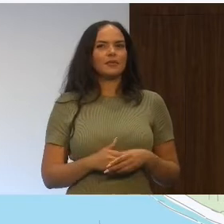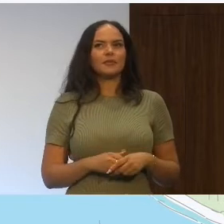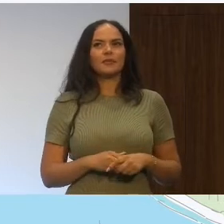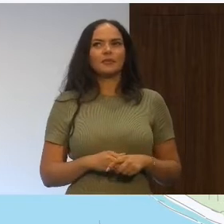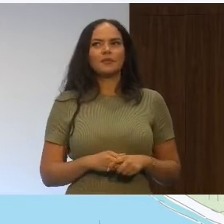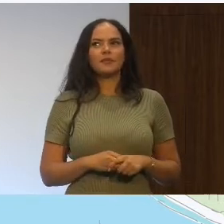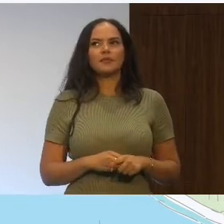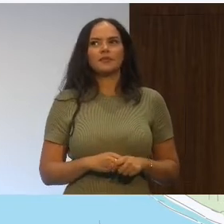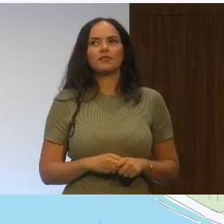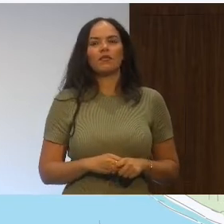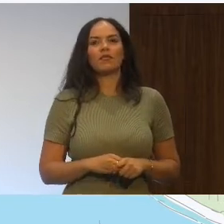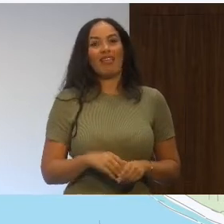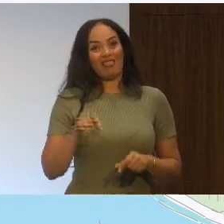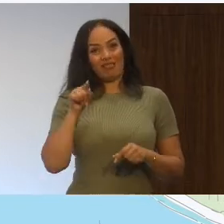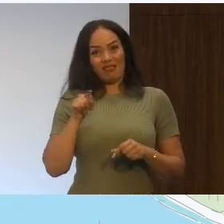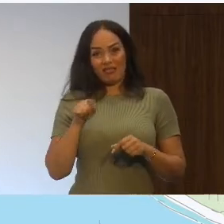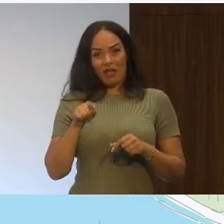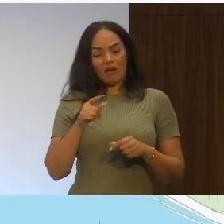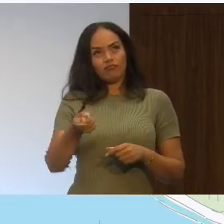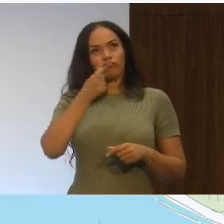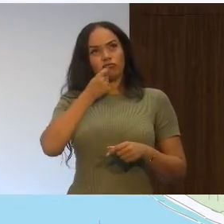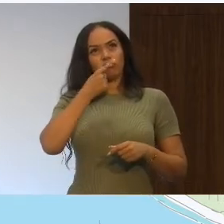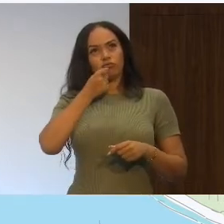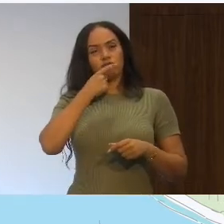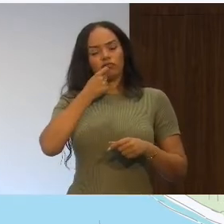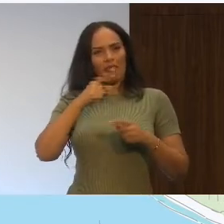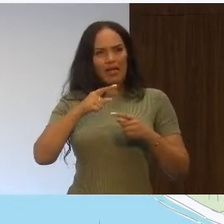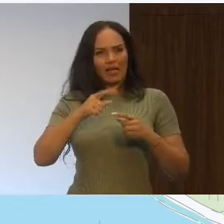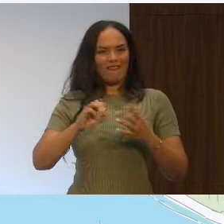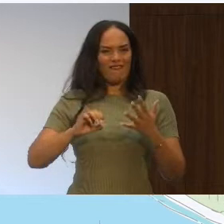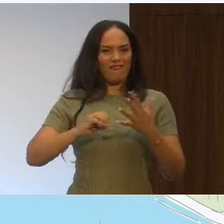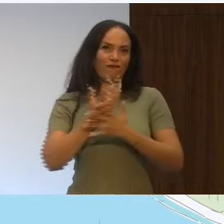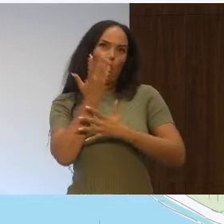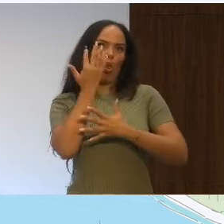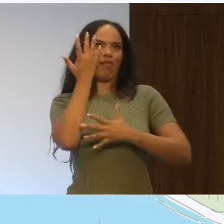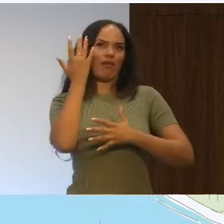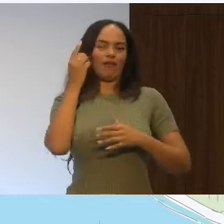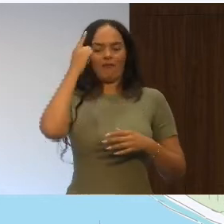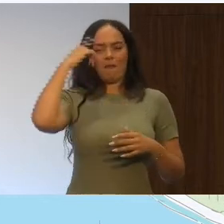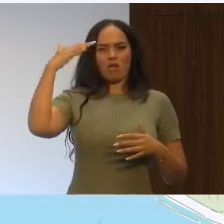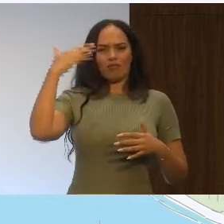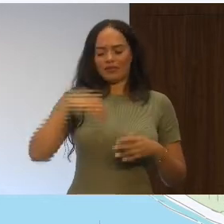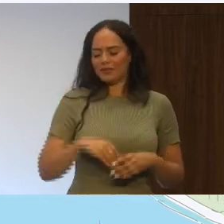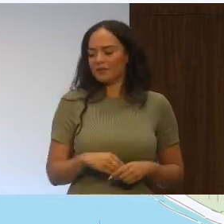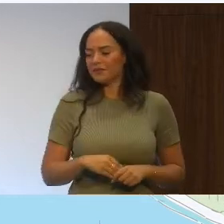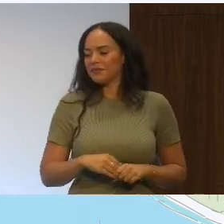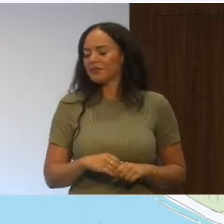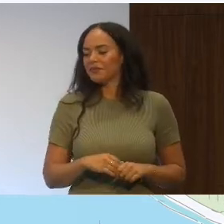that can fuel the fire for that for migraine. Okay. So when do we take migraine preventatives?